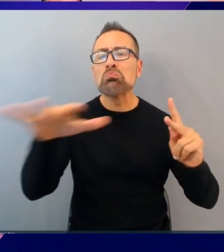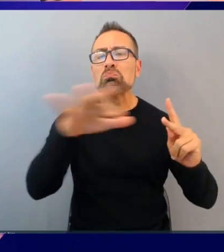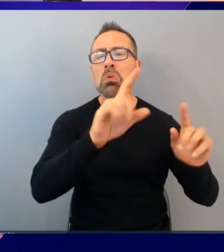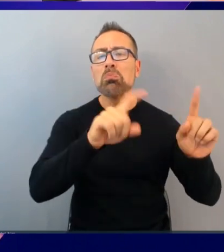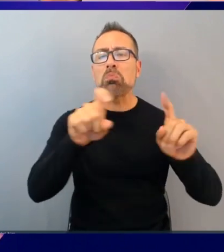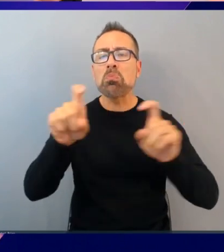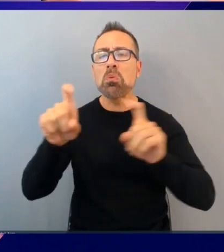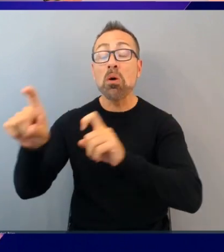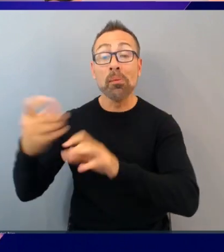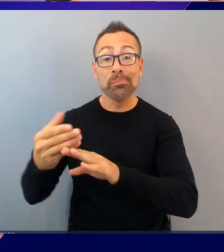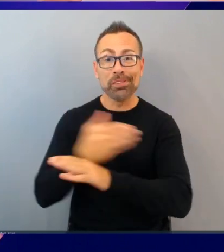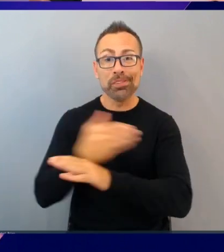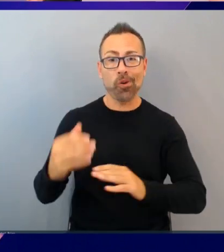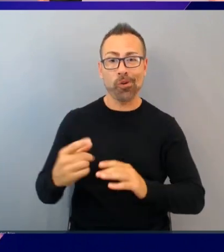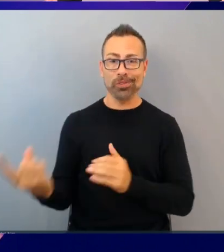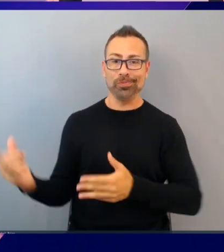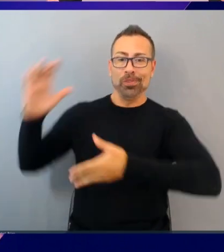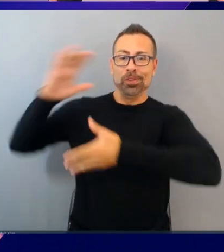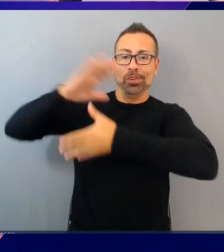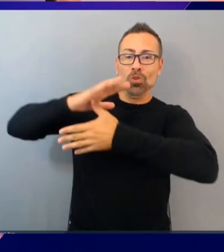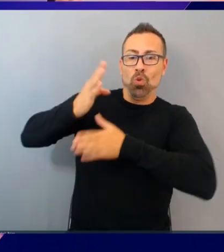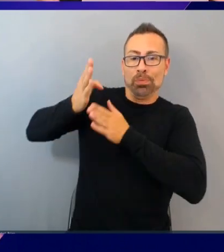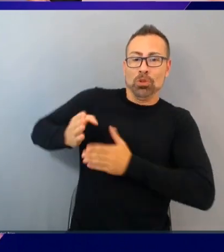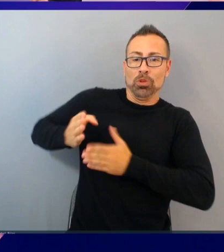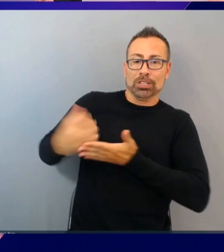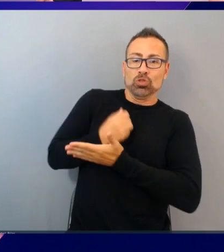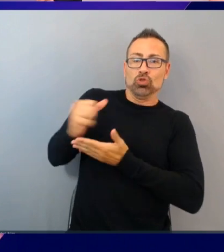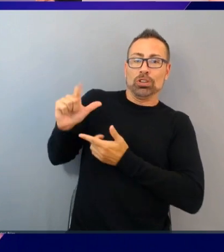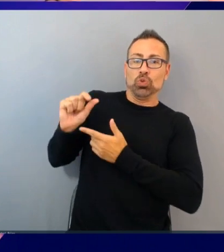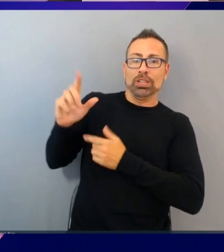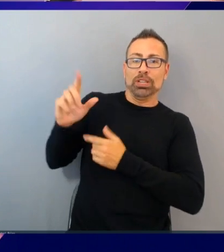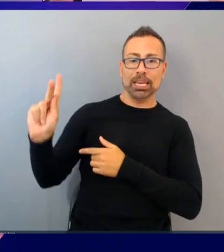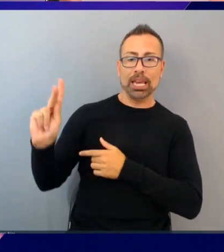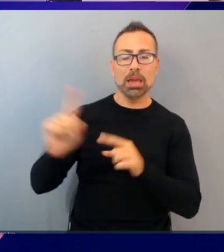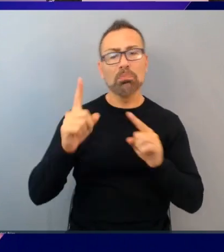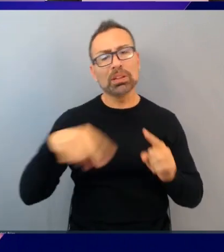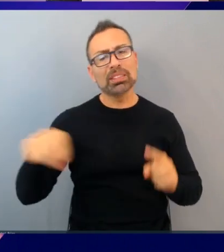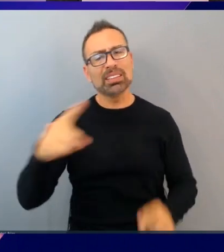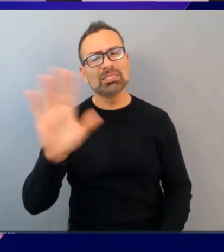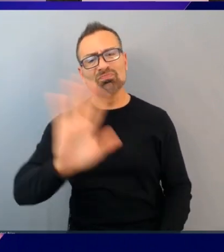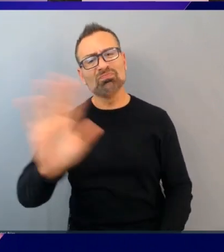and the community said, "You know, we'd really like that spread out over the top five or six." And so that's what we've done this year.